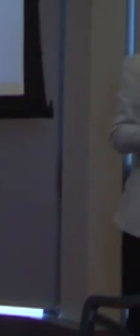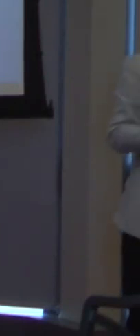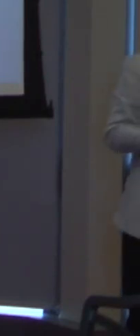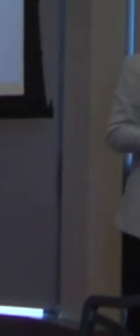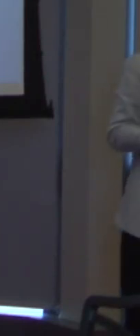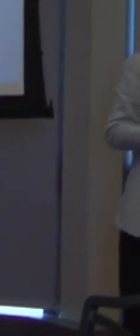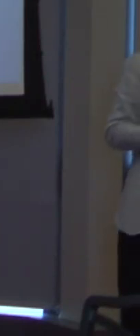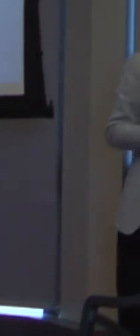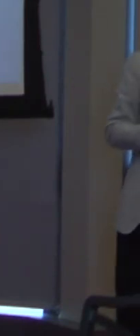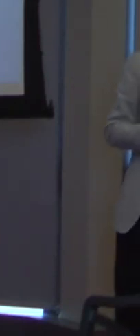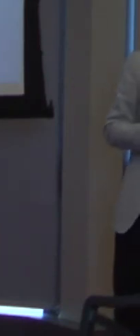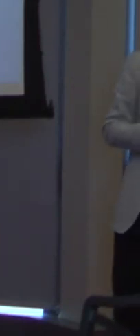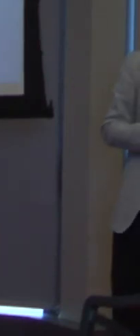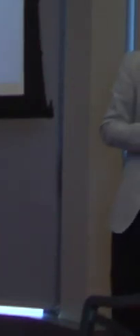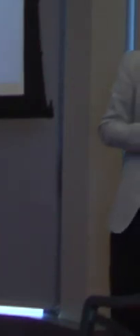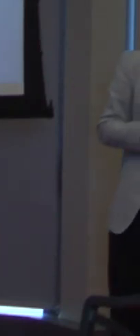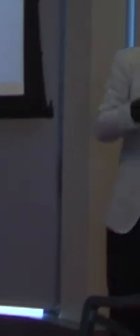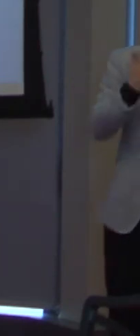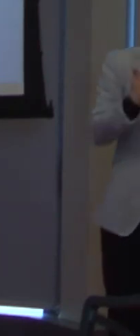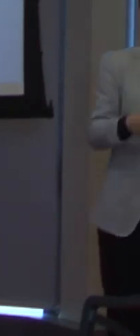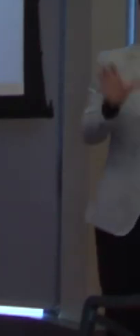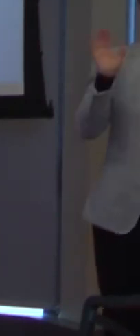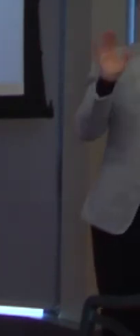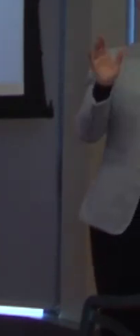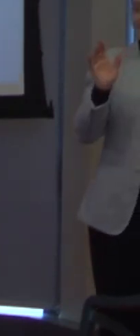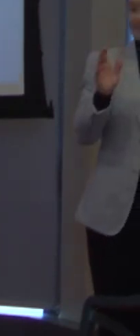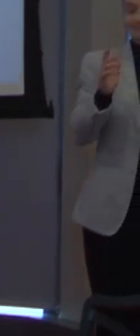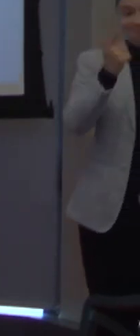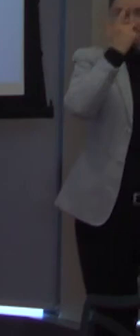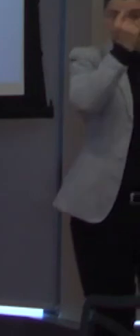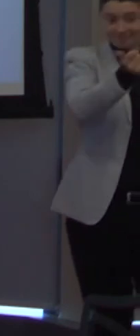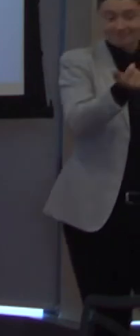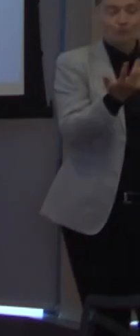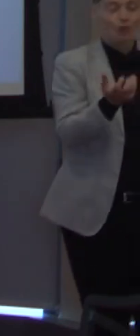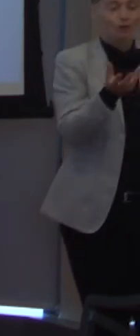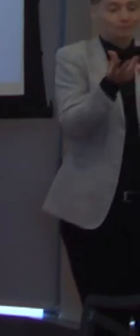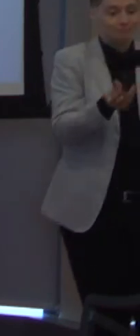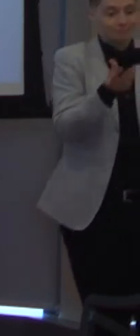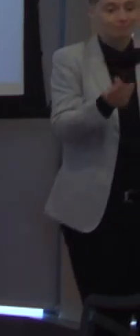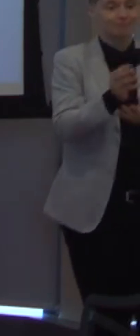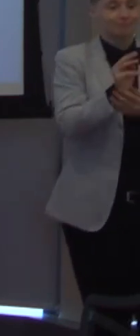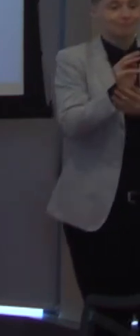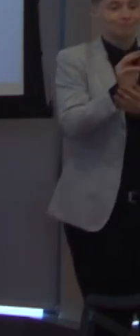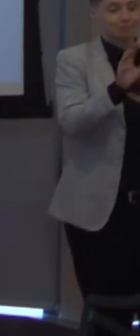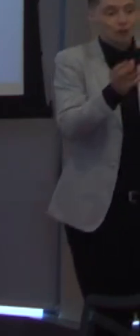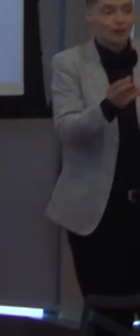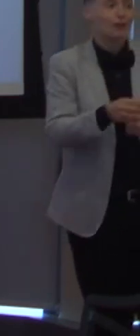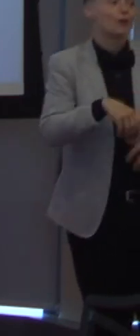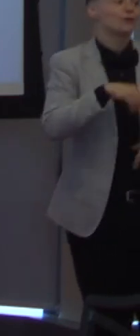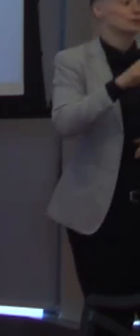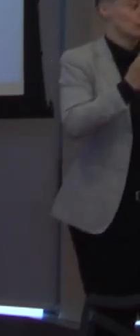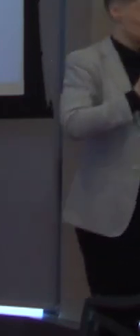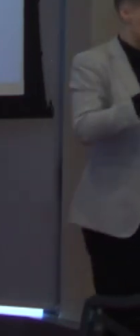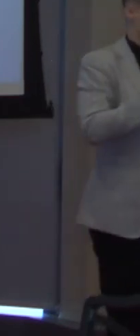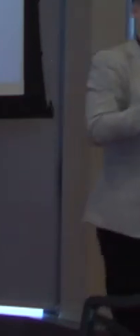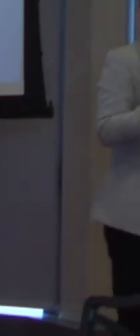that'll be it for today. And if you guys would like some marshmallows or any questions for me, I am going to be here, so, thank you.